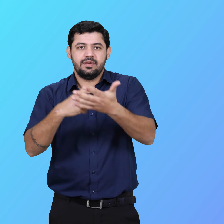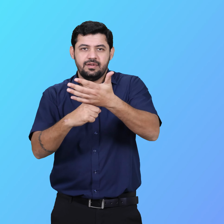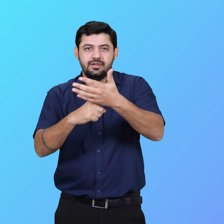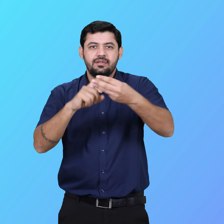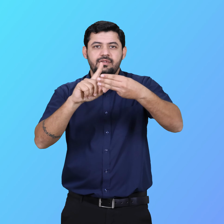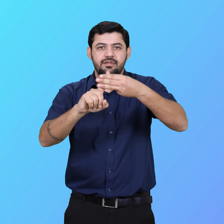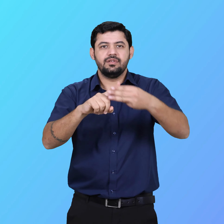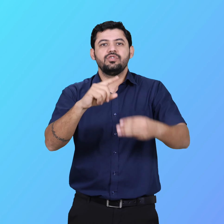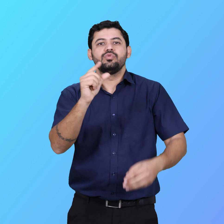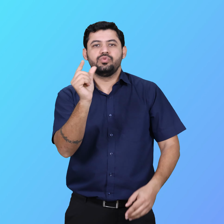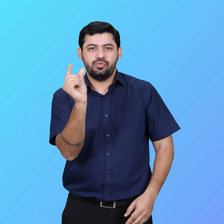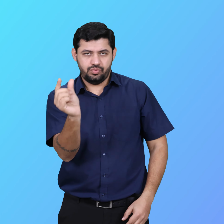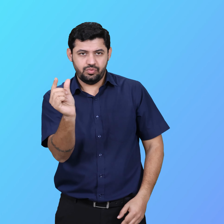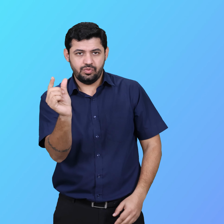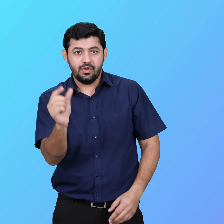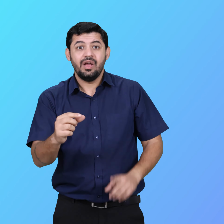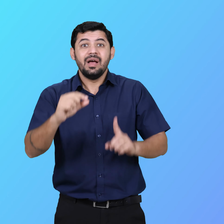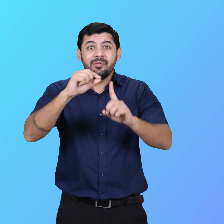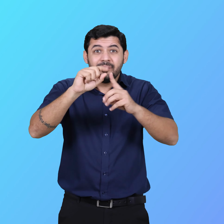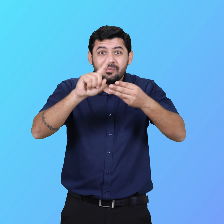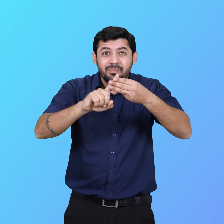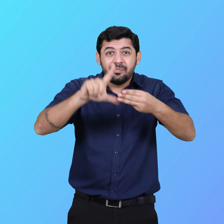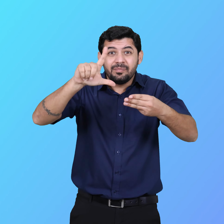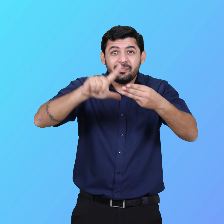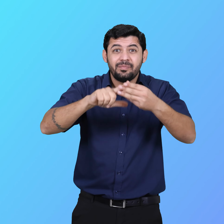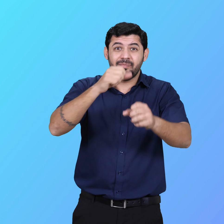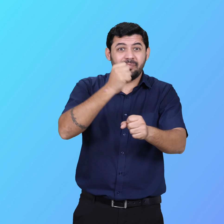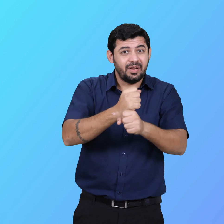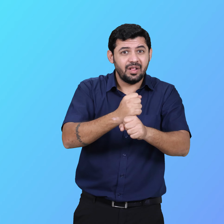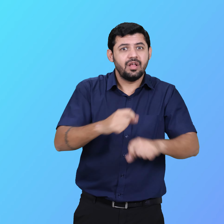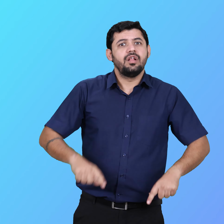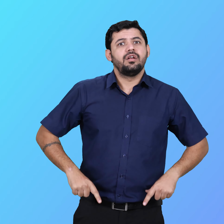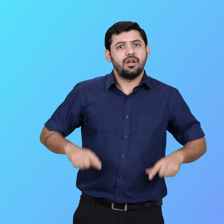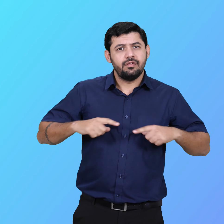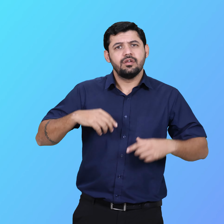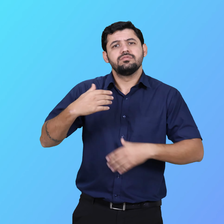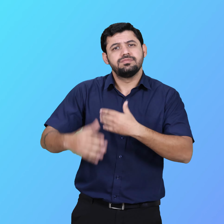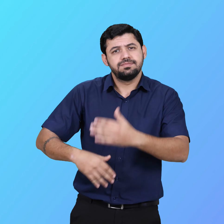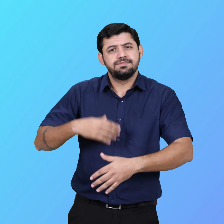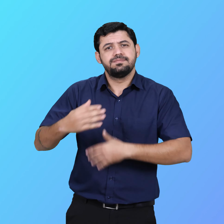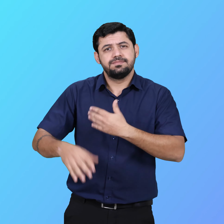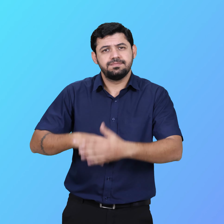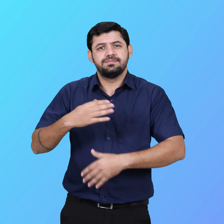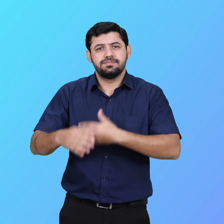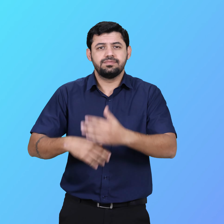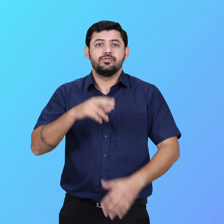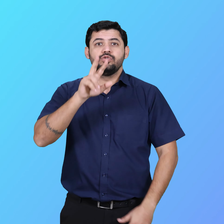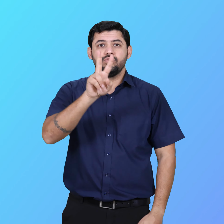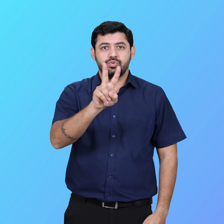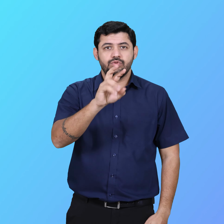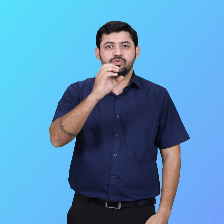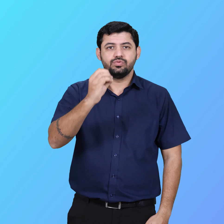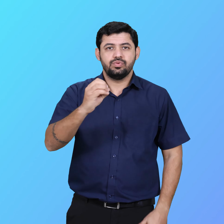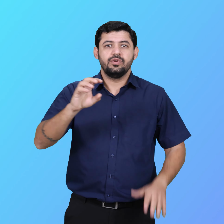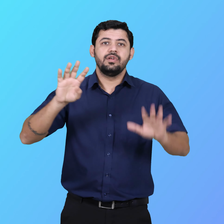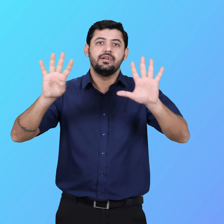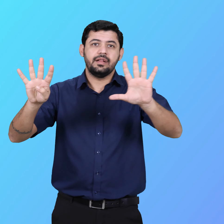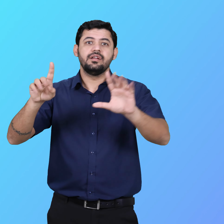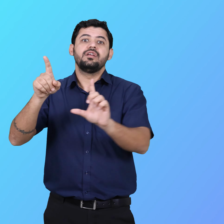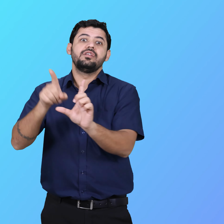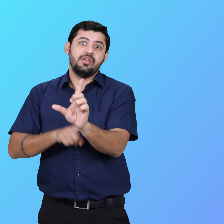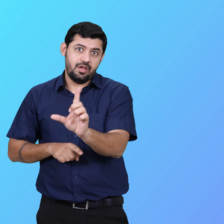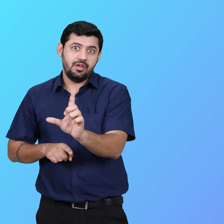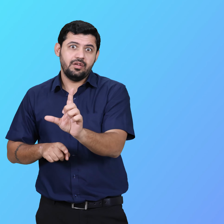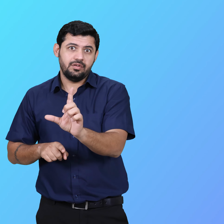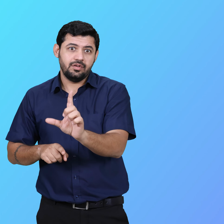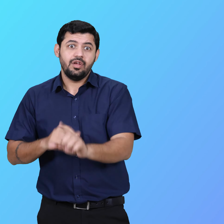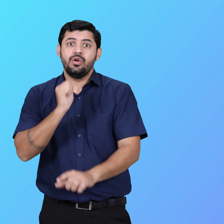After that, Peleg lived 209 years. During that time, he had other sons and daughters.